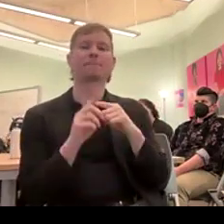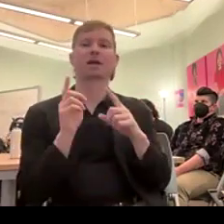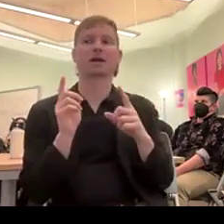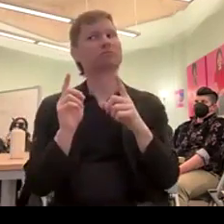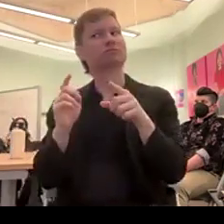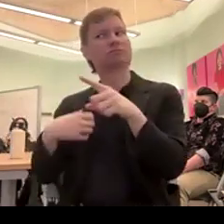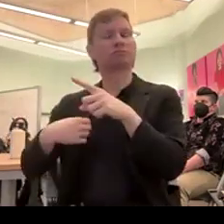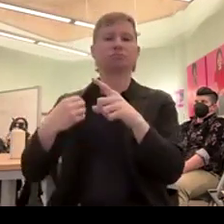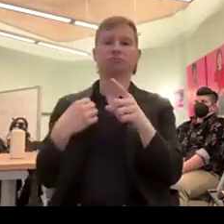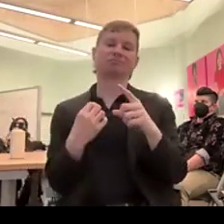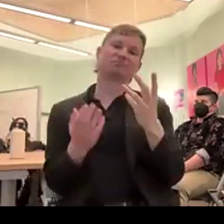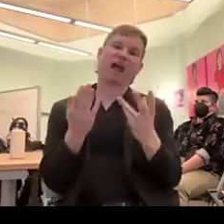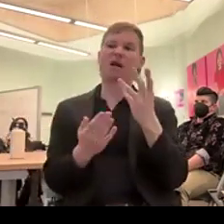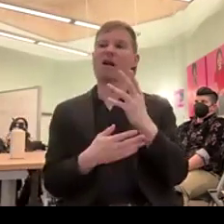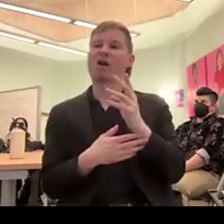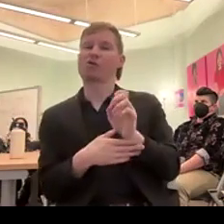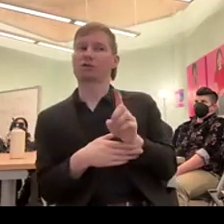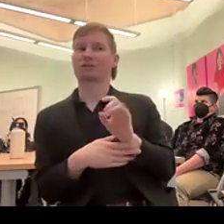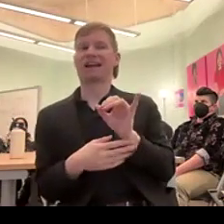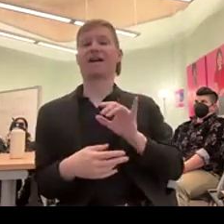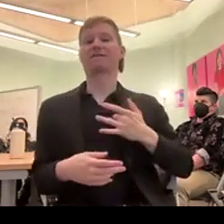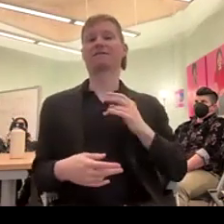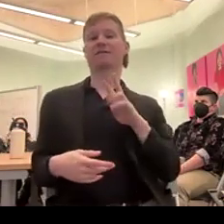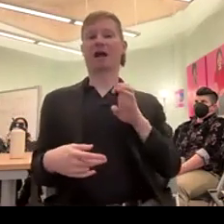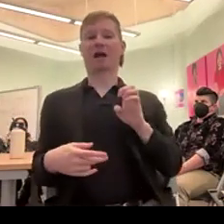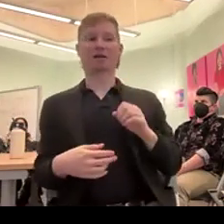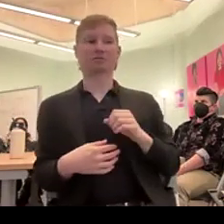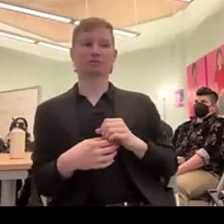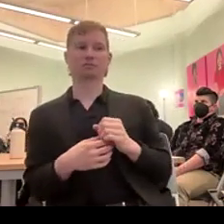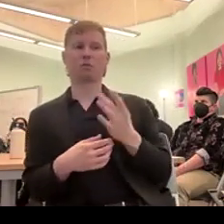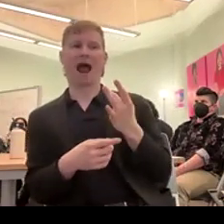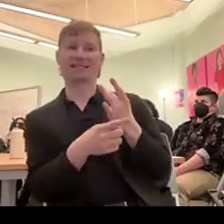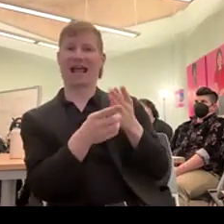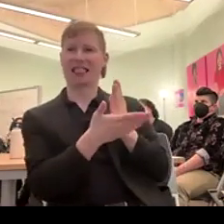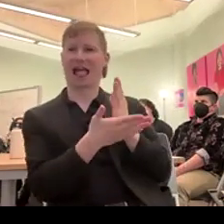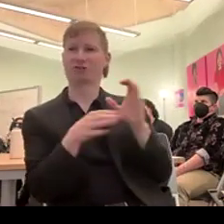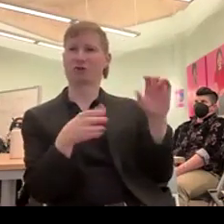about your disability." But they do probably question, I get the vibe that they do, is like,